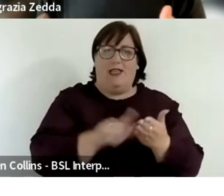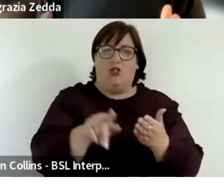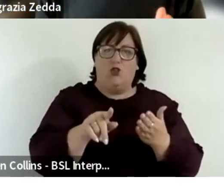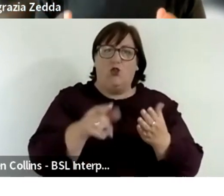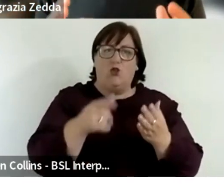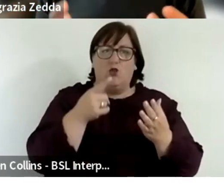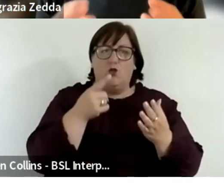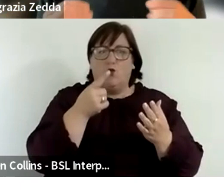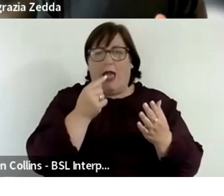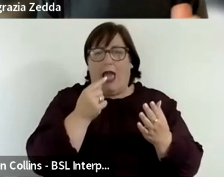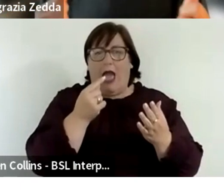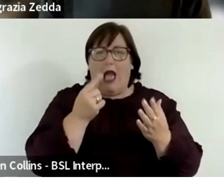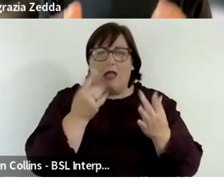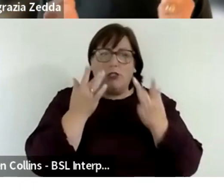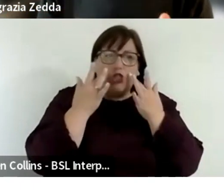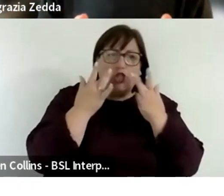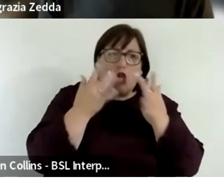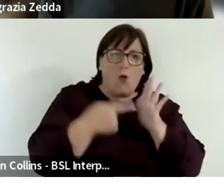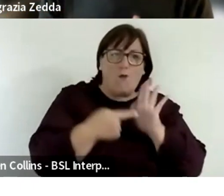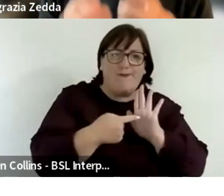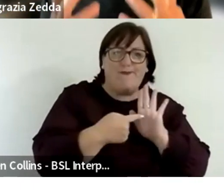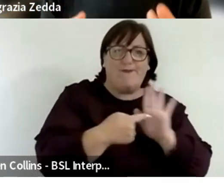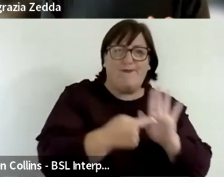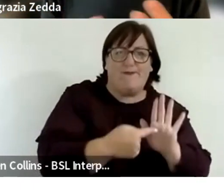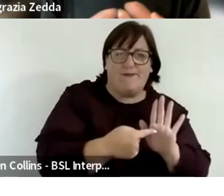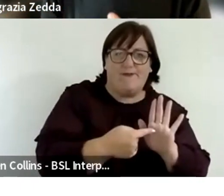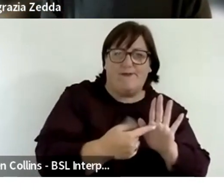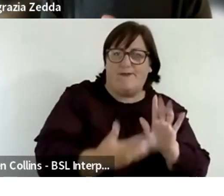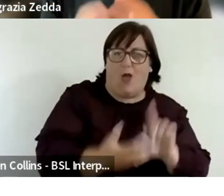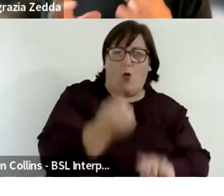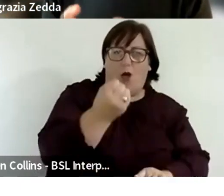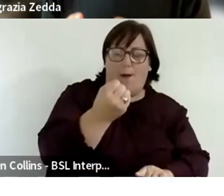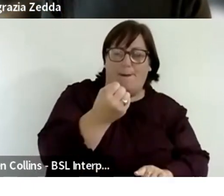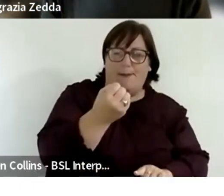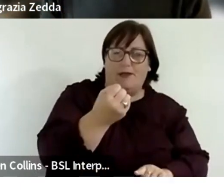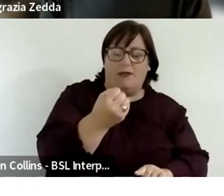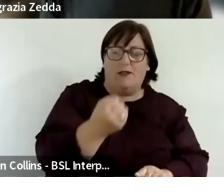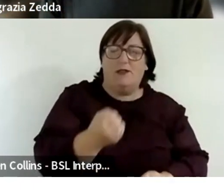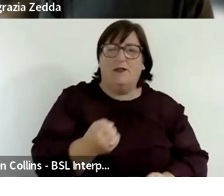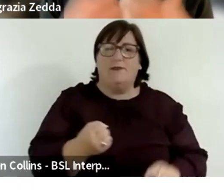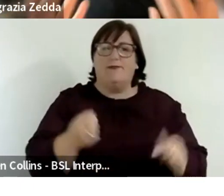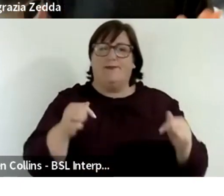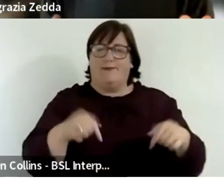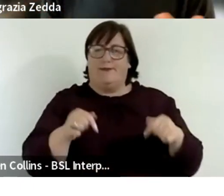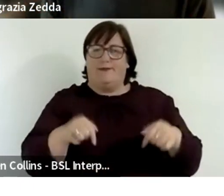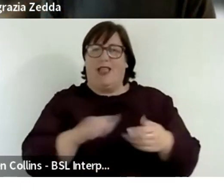tried to be really fair in the way we assess our candidates.